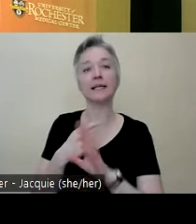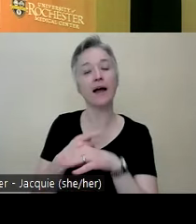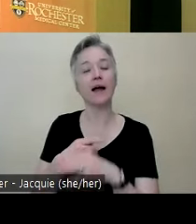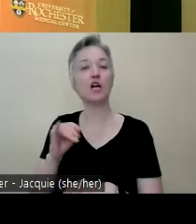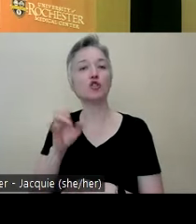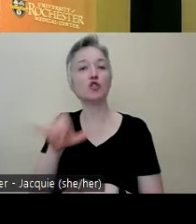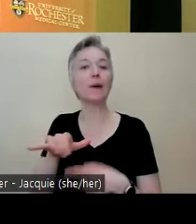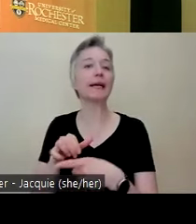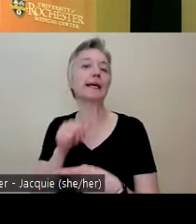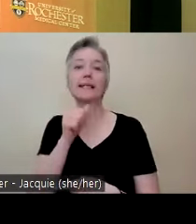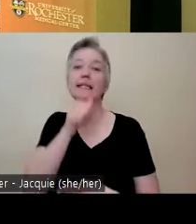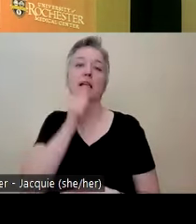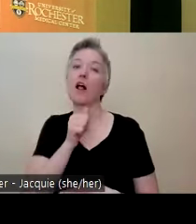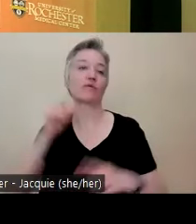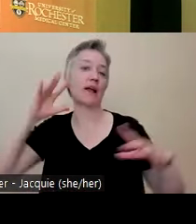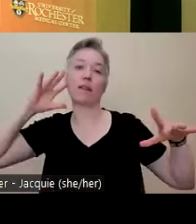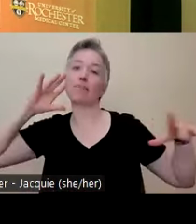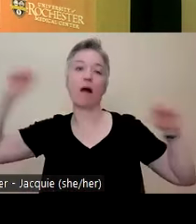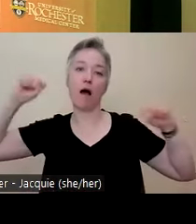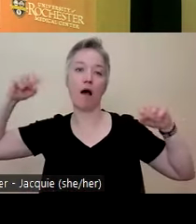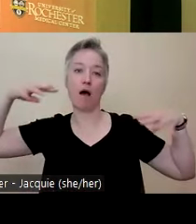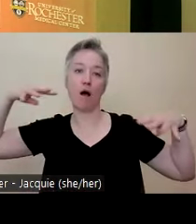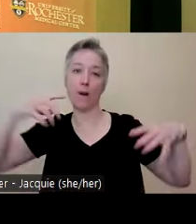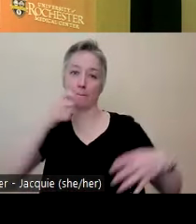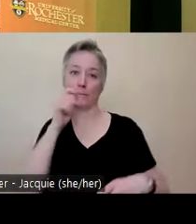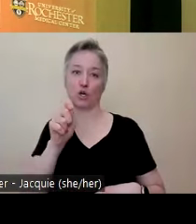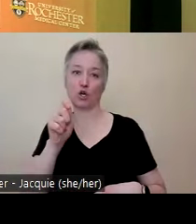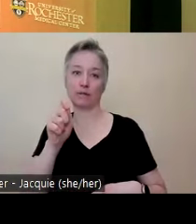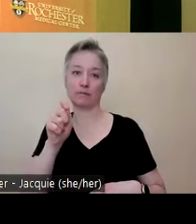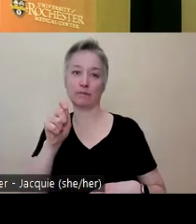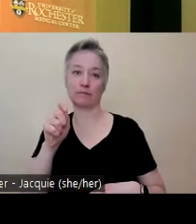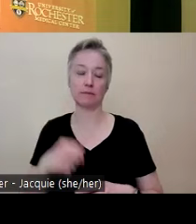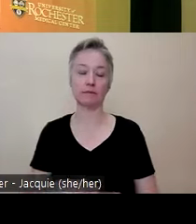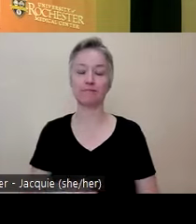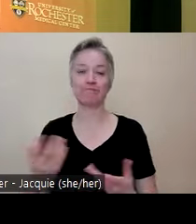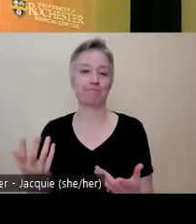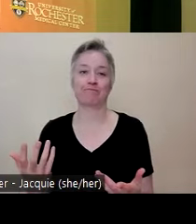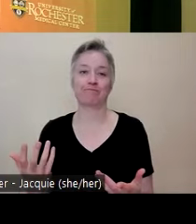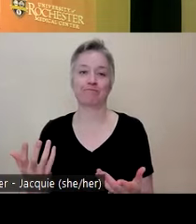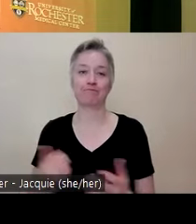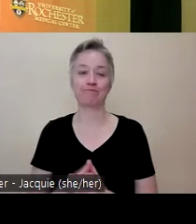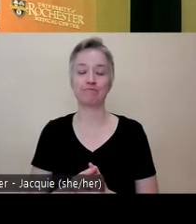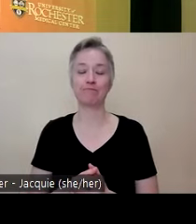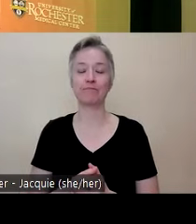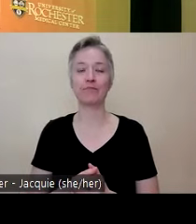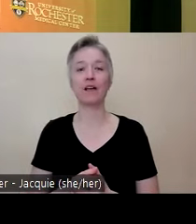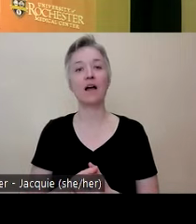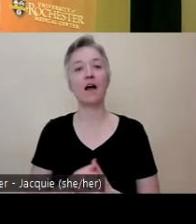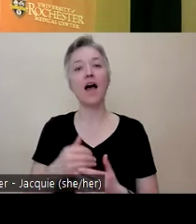tolerate loud noise period across the board and parents are often confused by that because it's